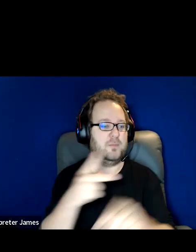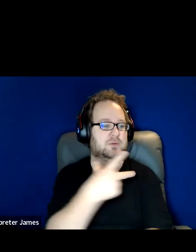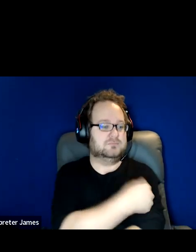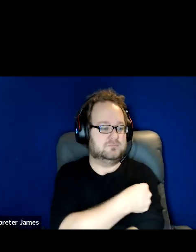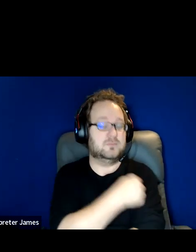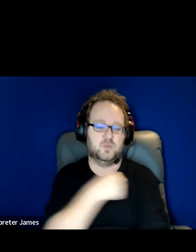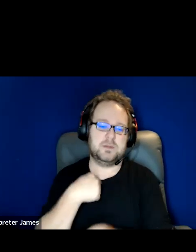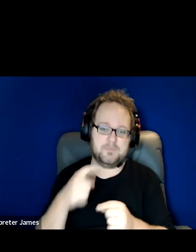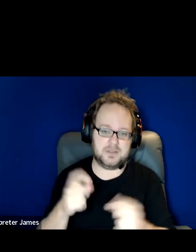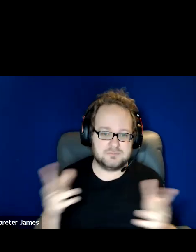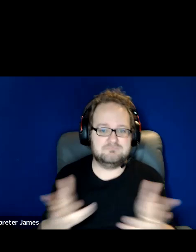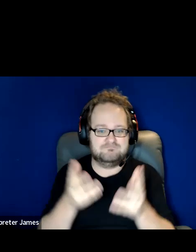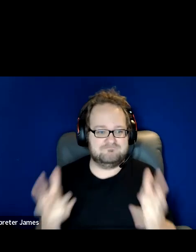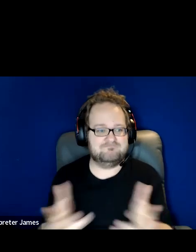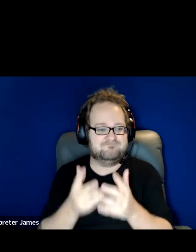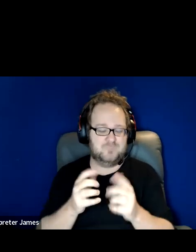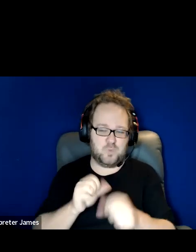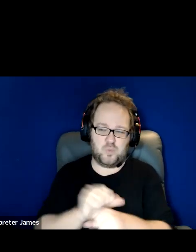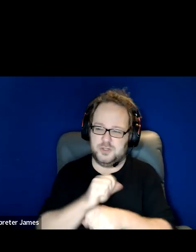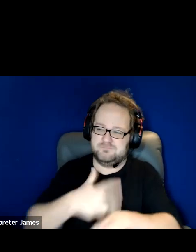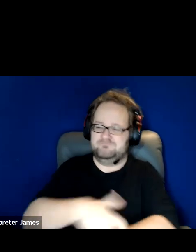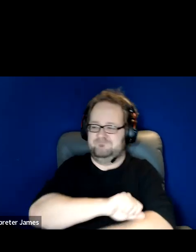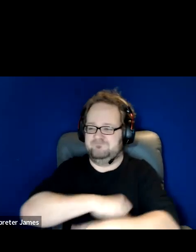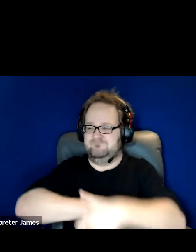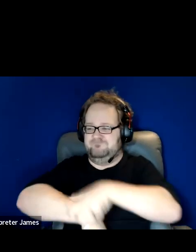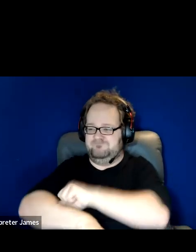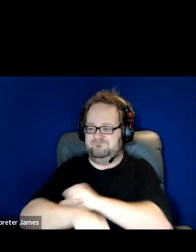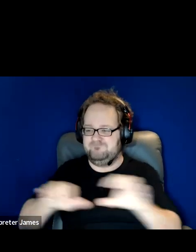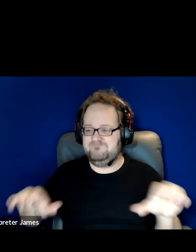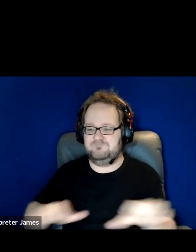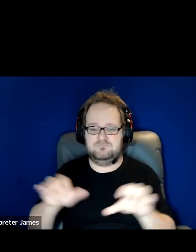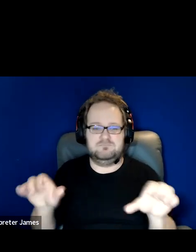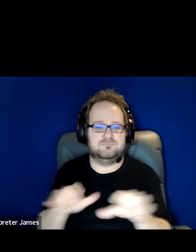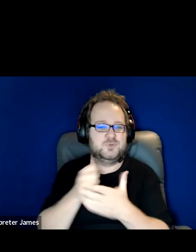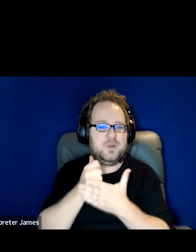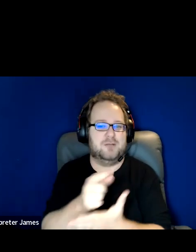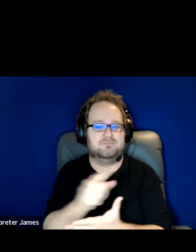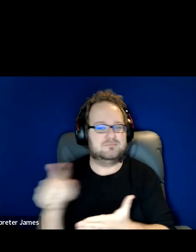to-date on their recommendations based on their age and health conditions. It 's important that Americans